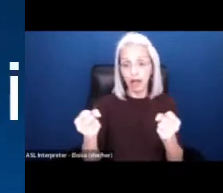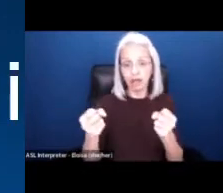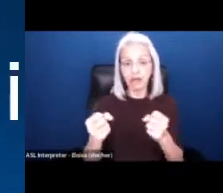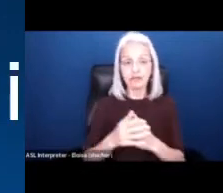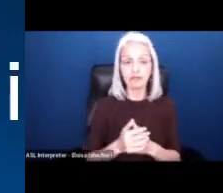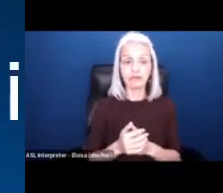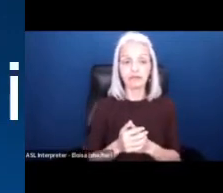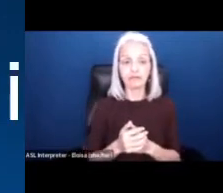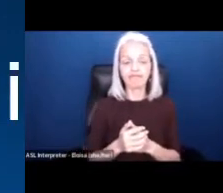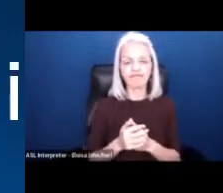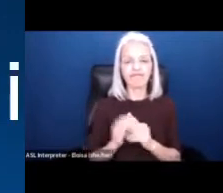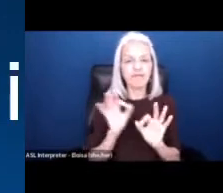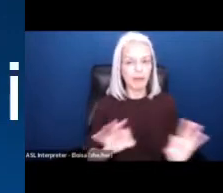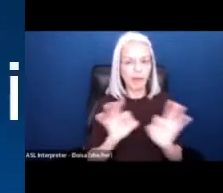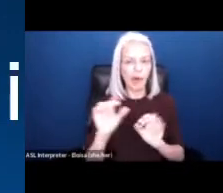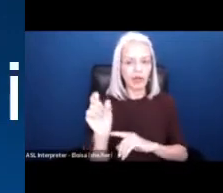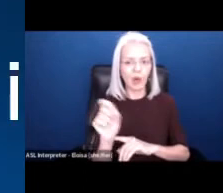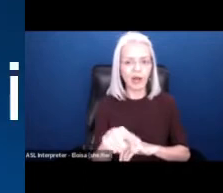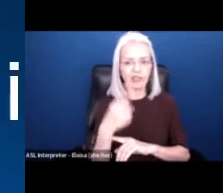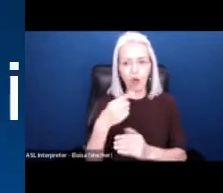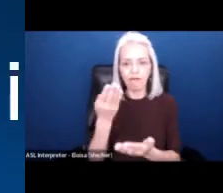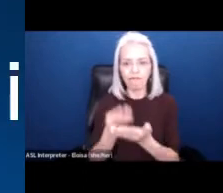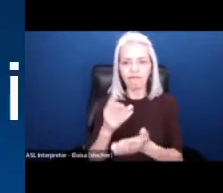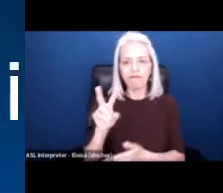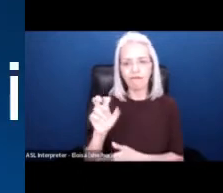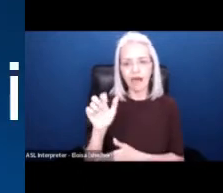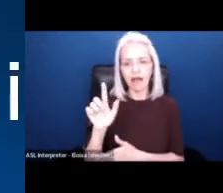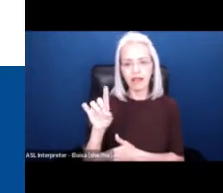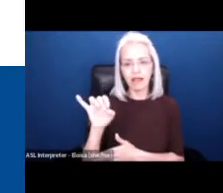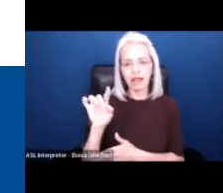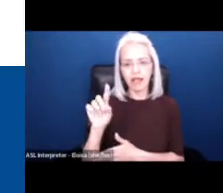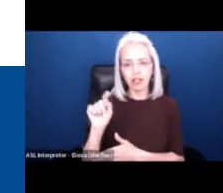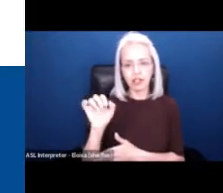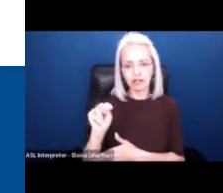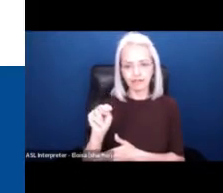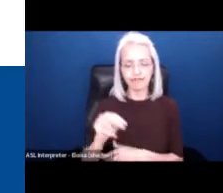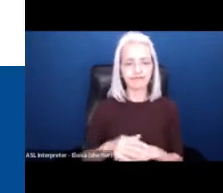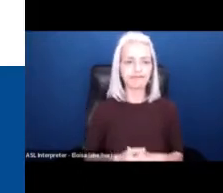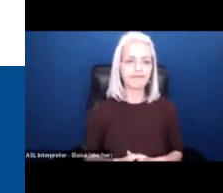the critical question for validation. Next. So this is